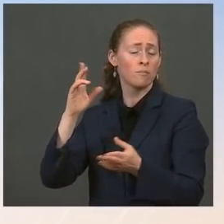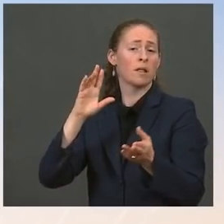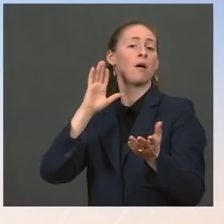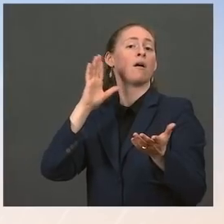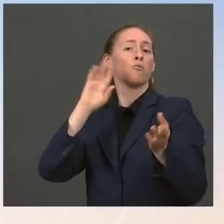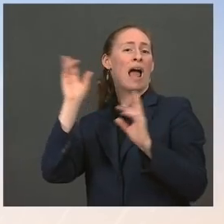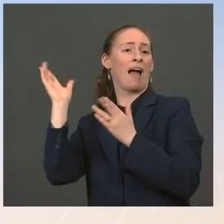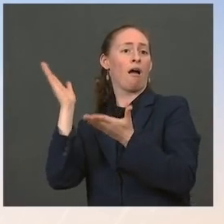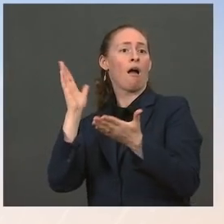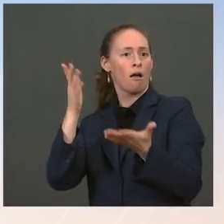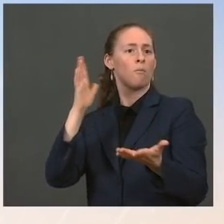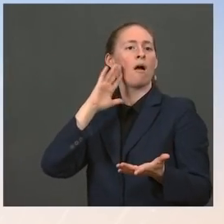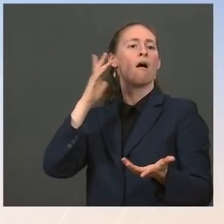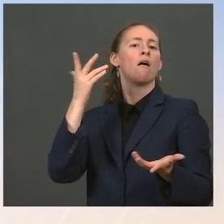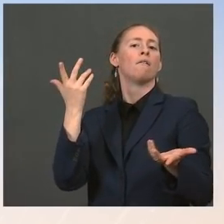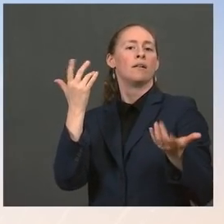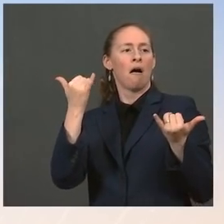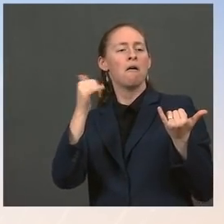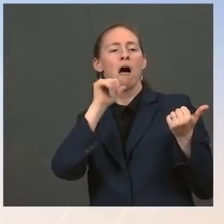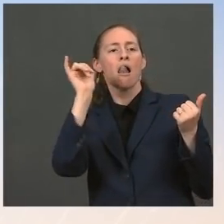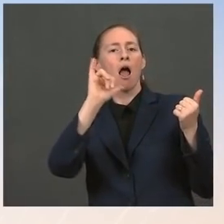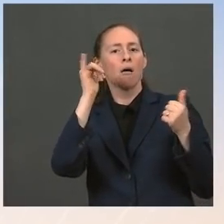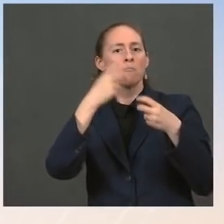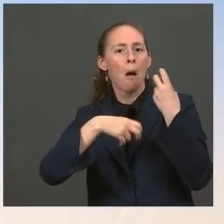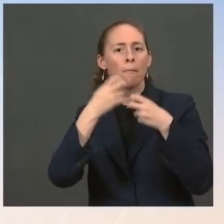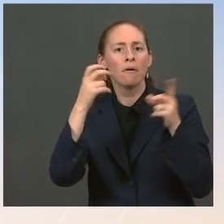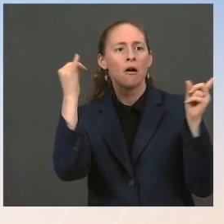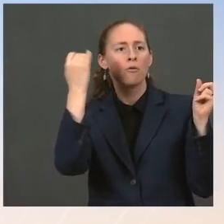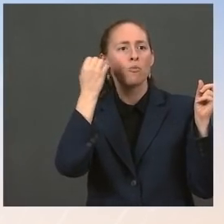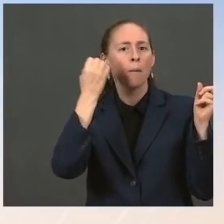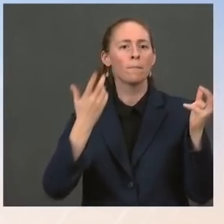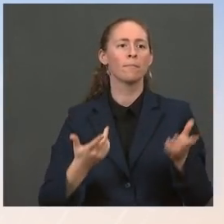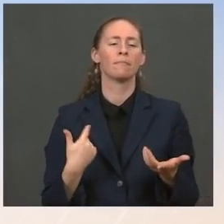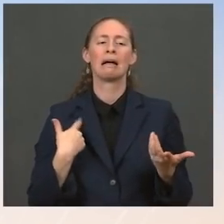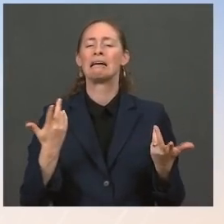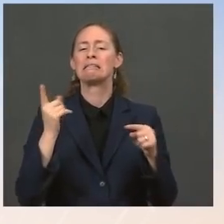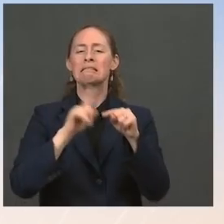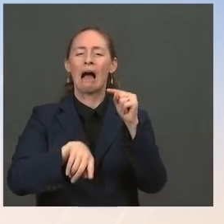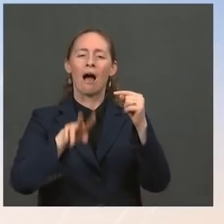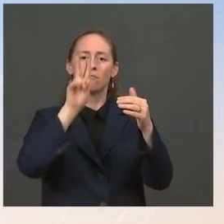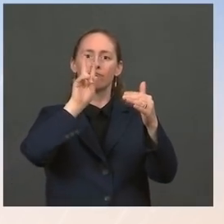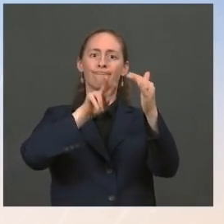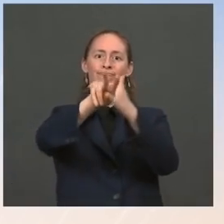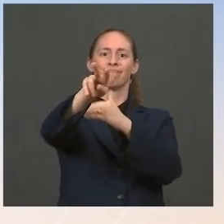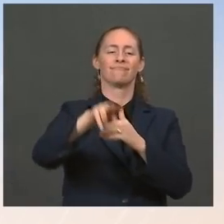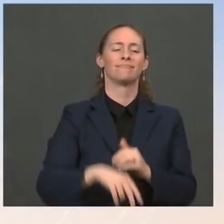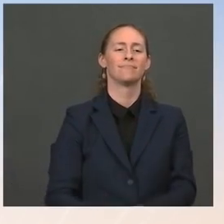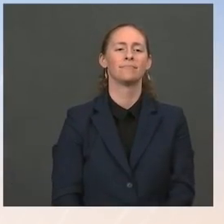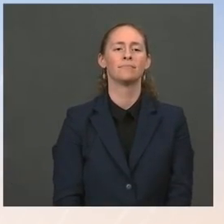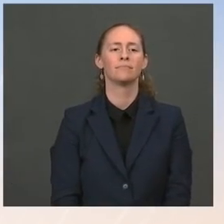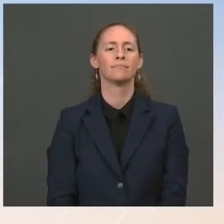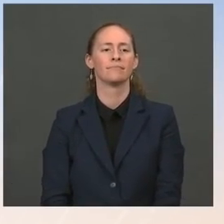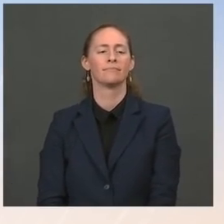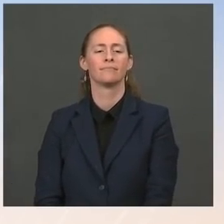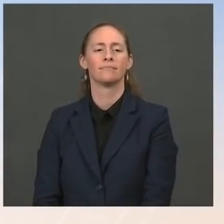Ms. Psaki: I'm just not going to make any additional policy predictions at this point in time. The Press: Can I, like, broadly say: Overall, these are fundamentally price crunches on,